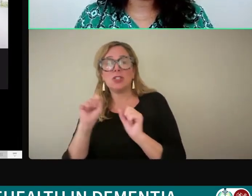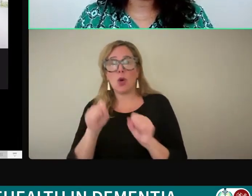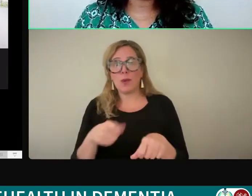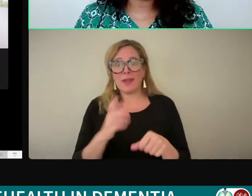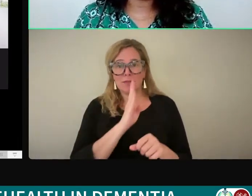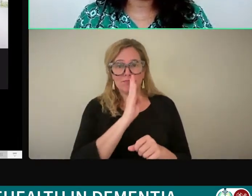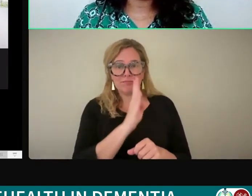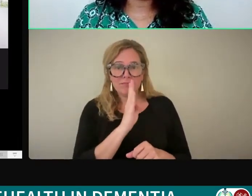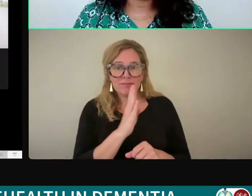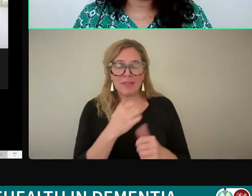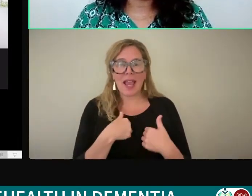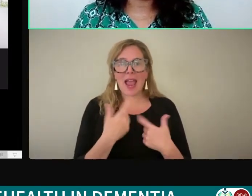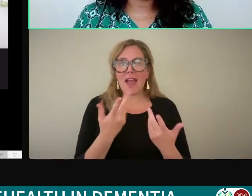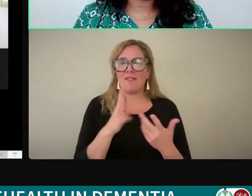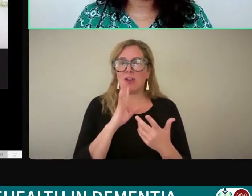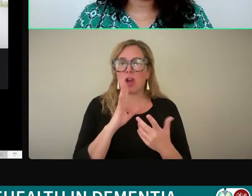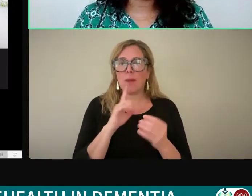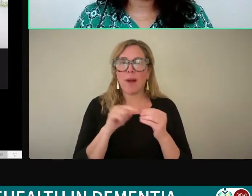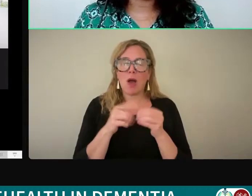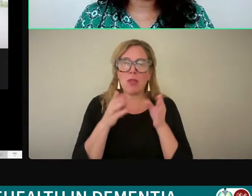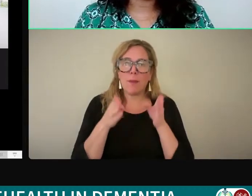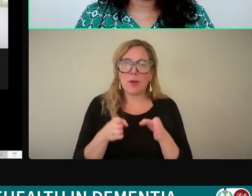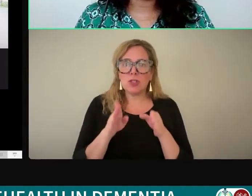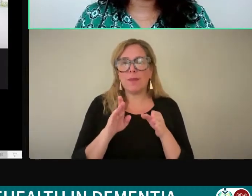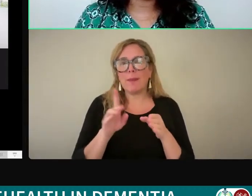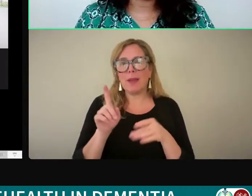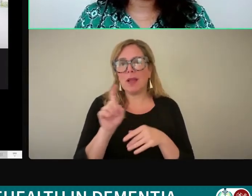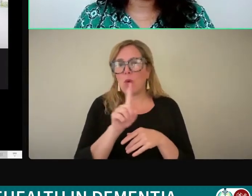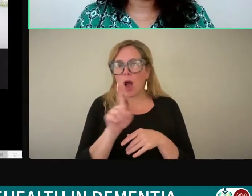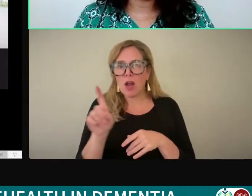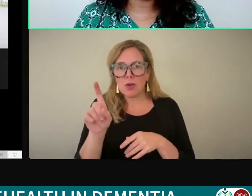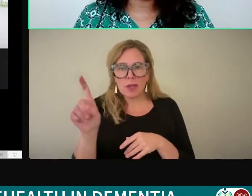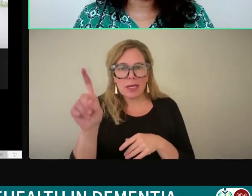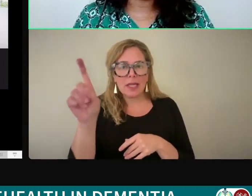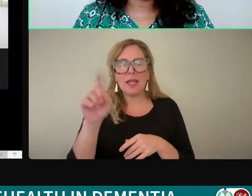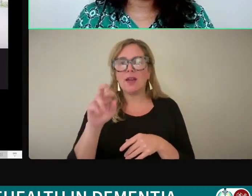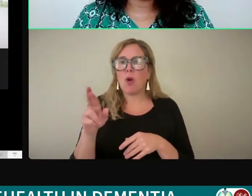wandering or agitation or violent behavior or something like that, that they might not